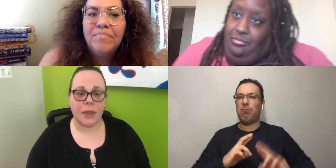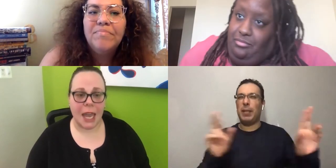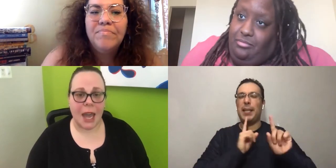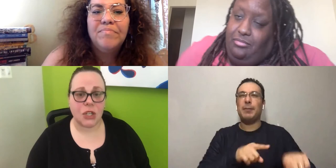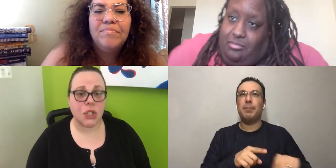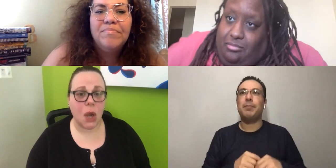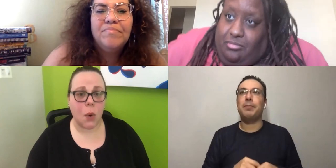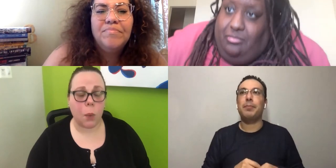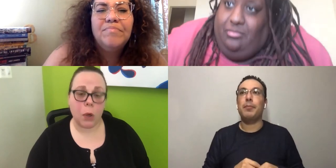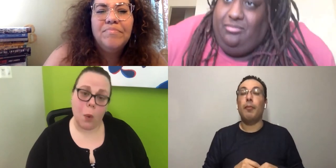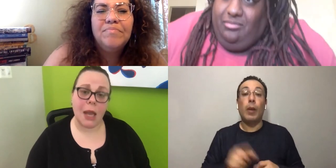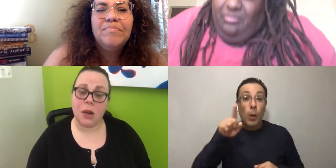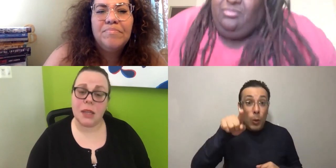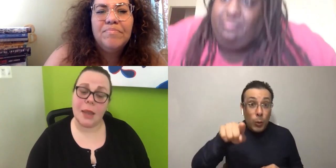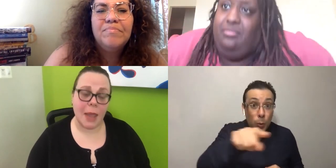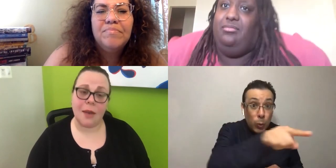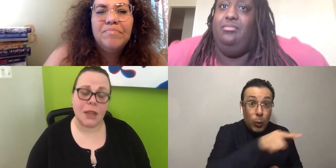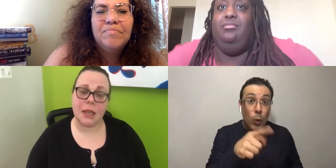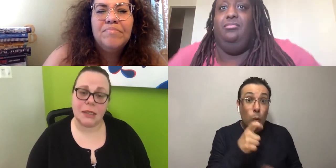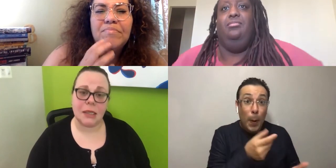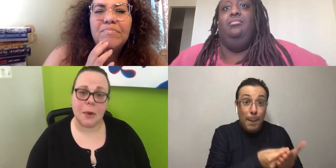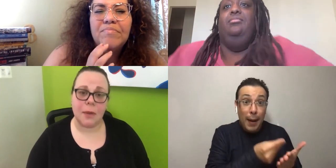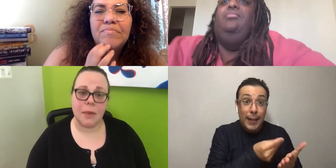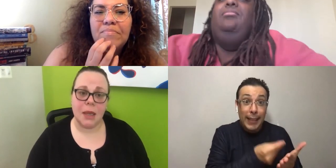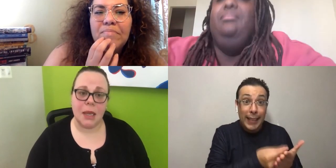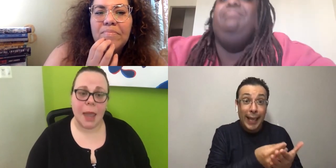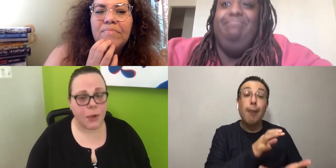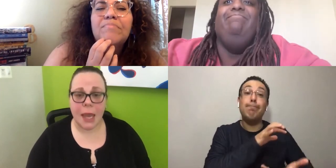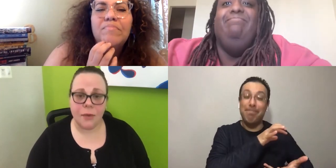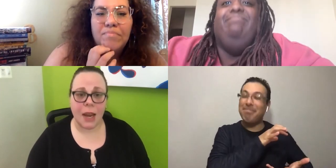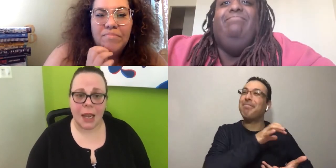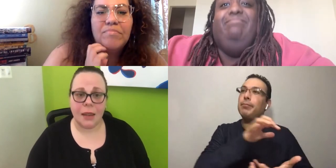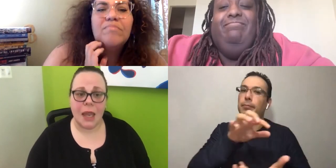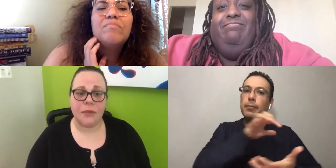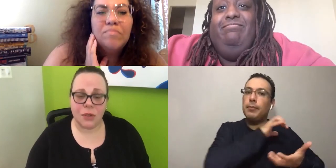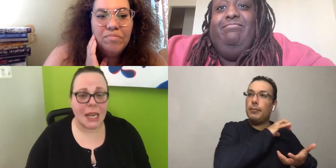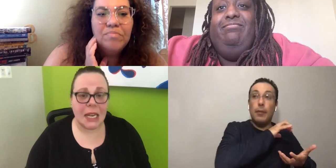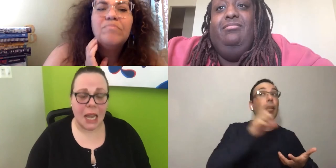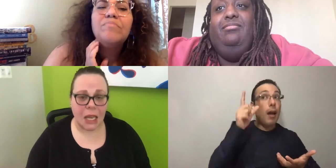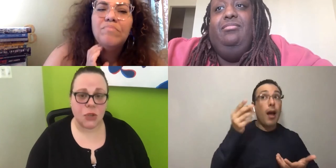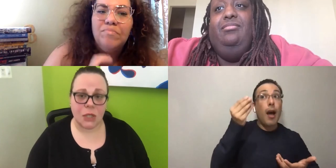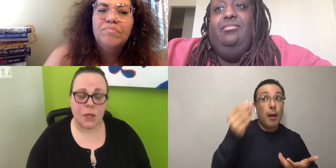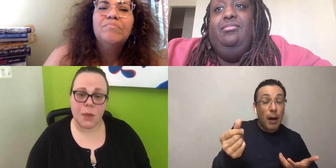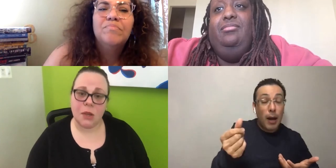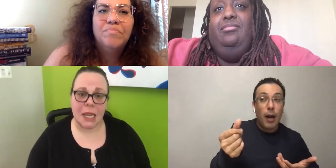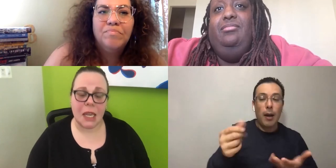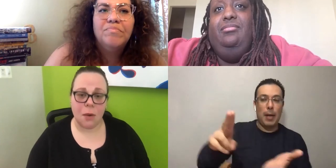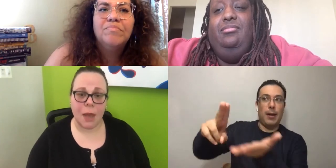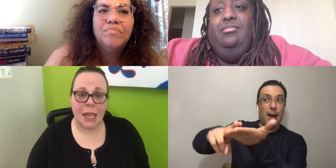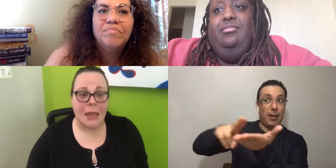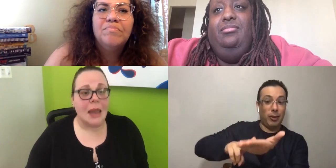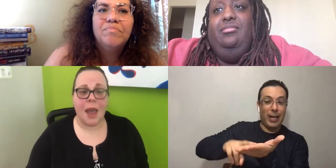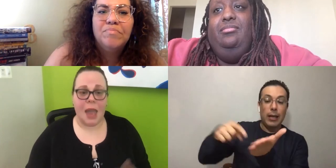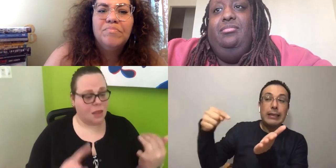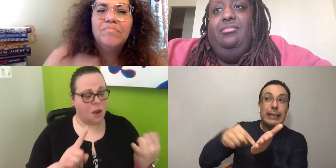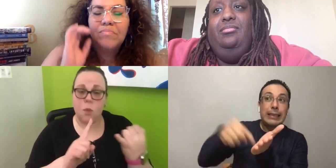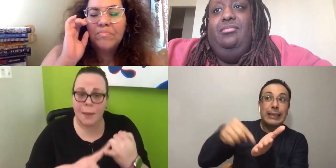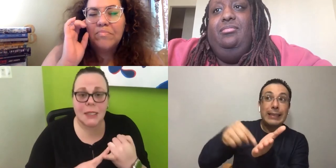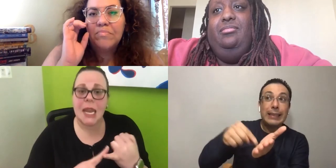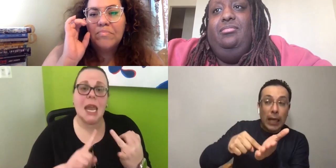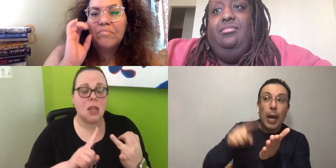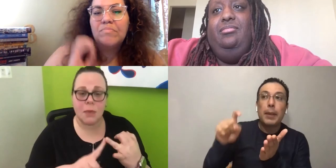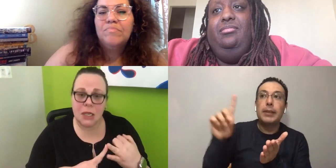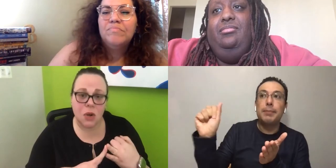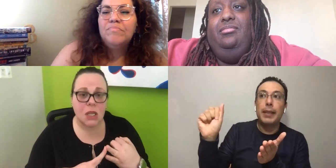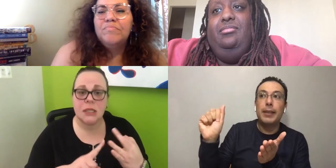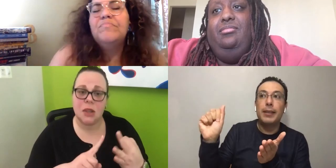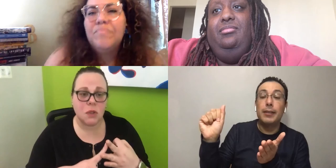So, require that they make everything accessible and put that in writing. If they’re signing a contract with you and they’re taking your money, their website and their materials and their social media and